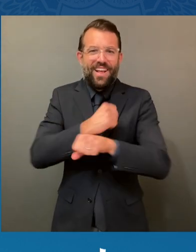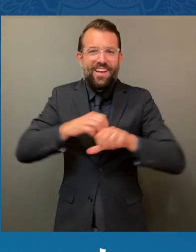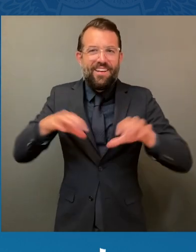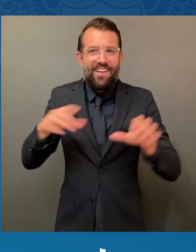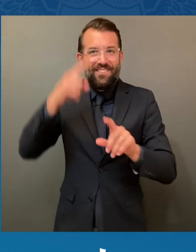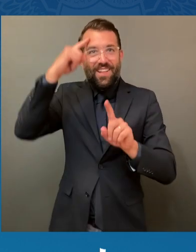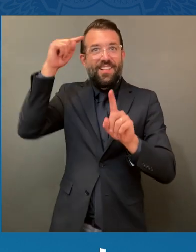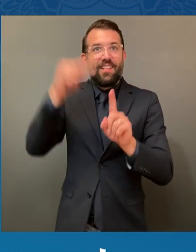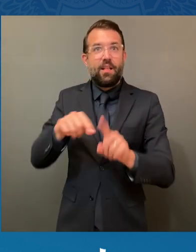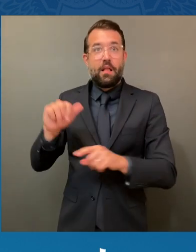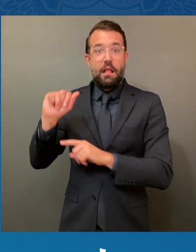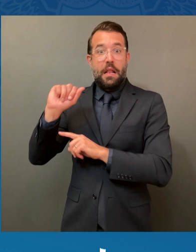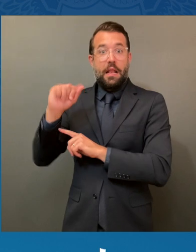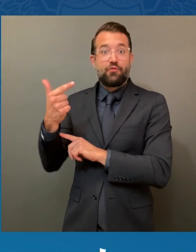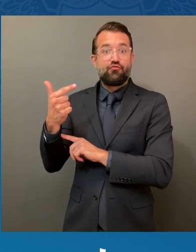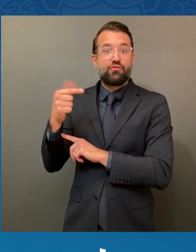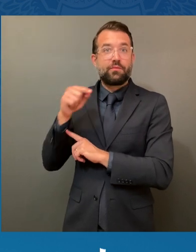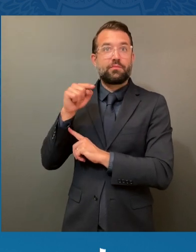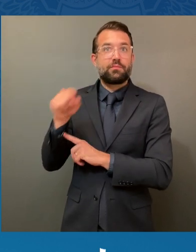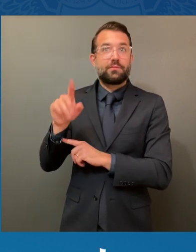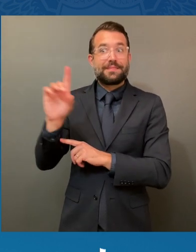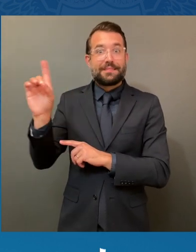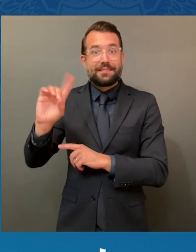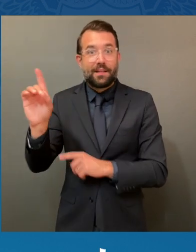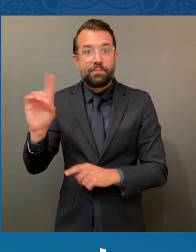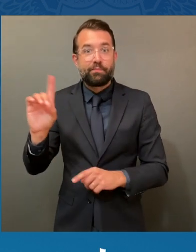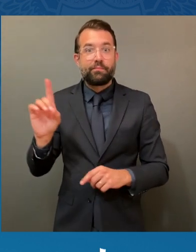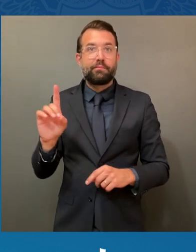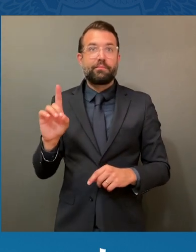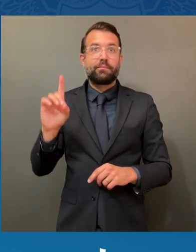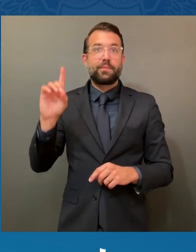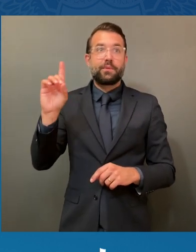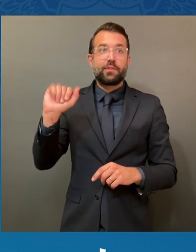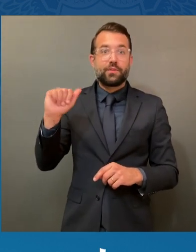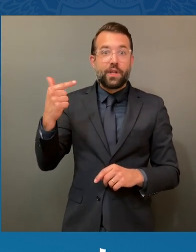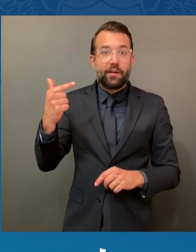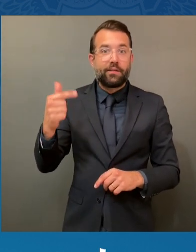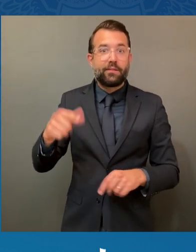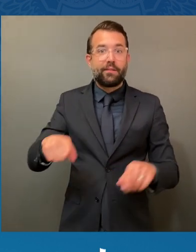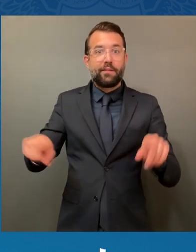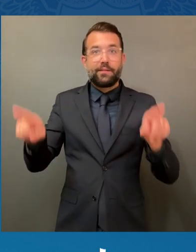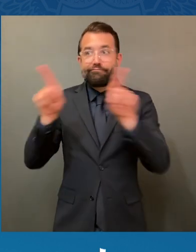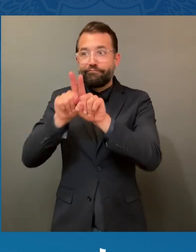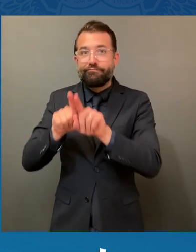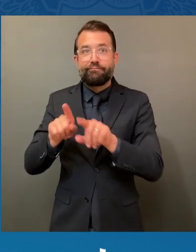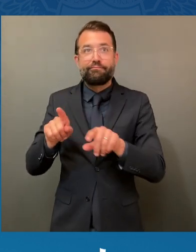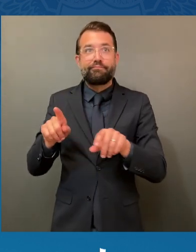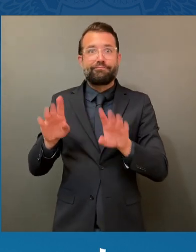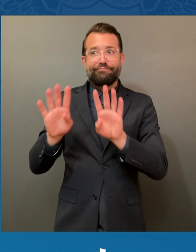Democratic Attorneys General stood by my side when we fighting just in my home state of California,